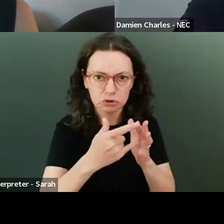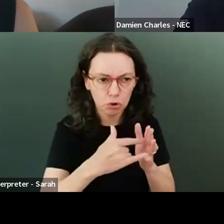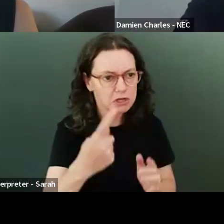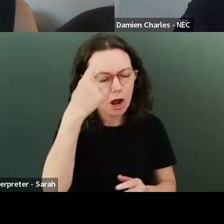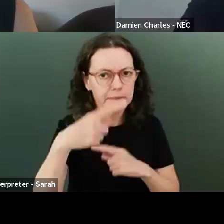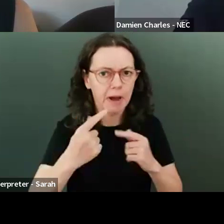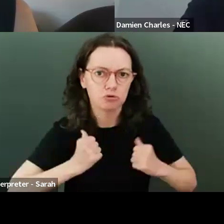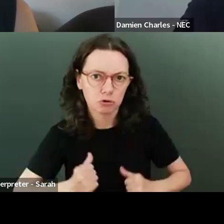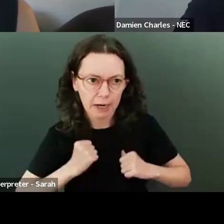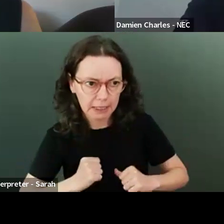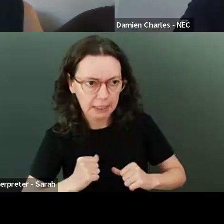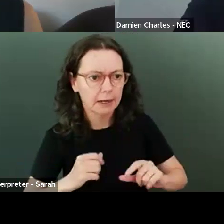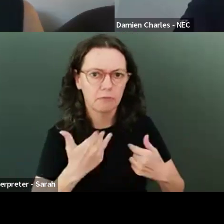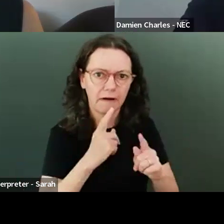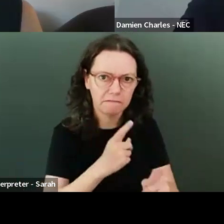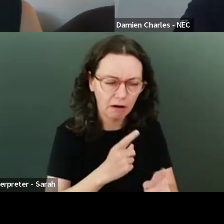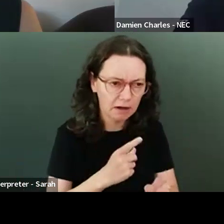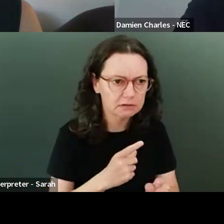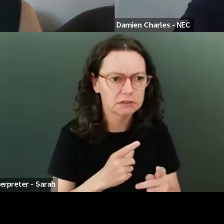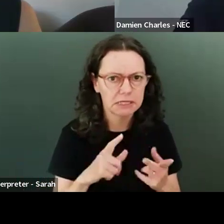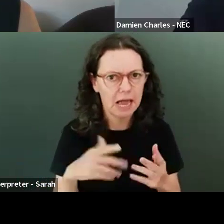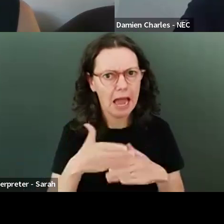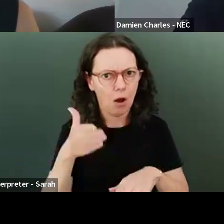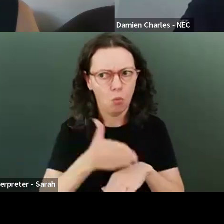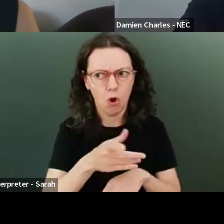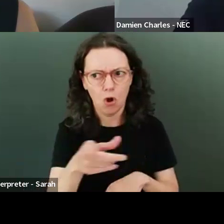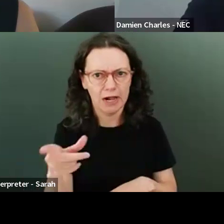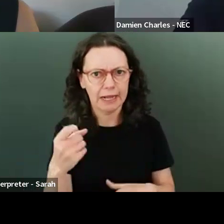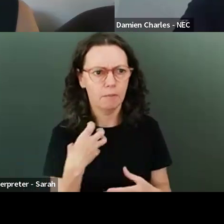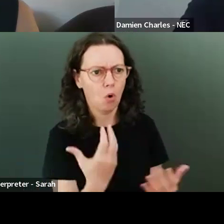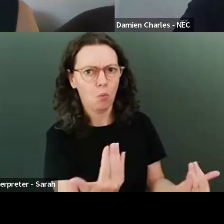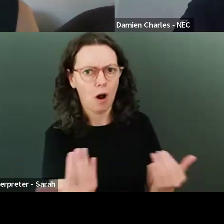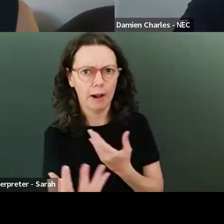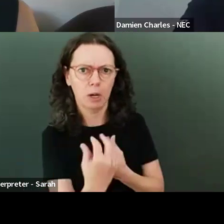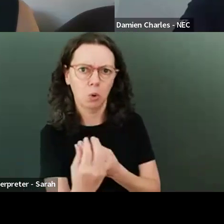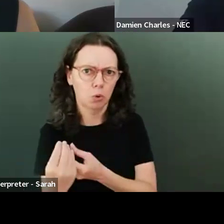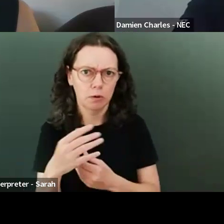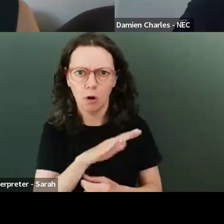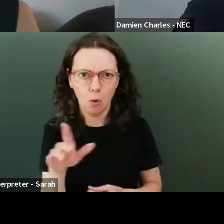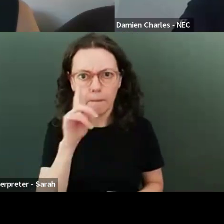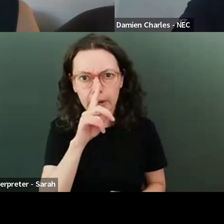Thinking about what we can do to make employment more inclusive for others